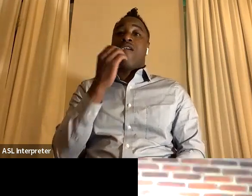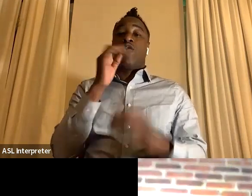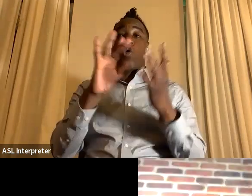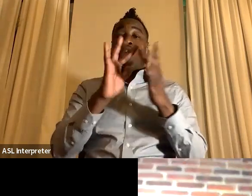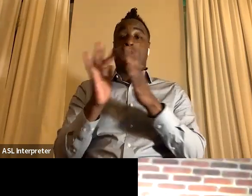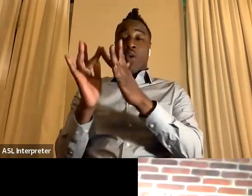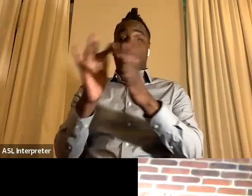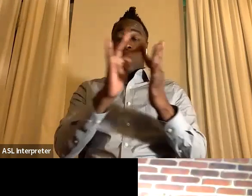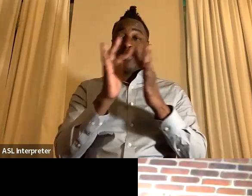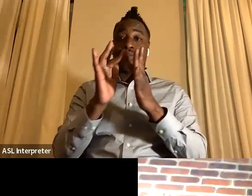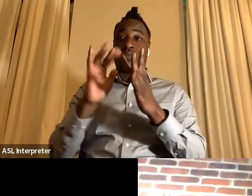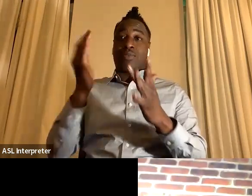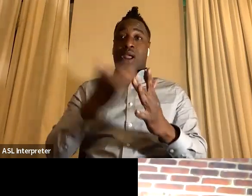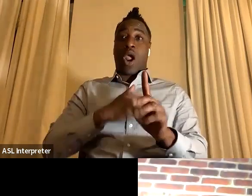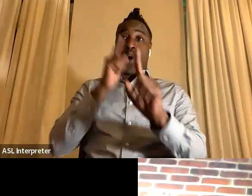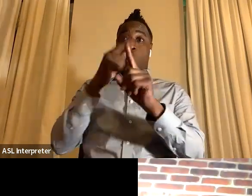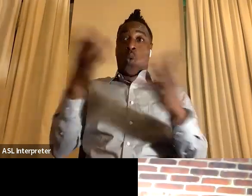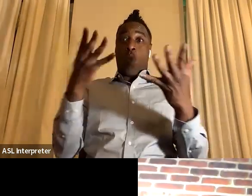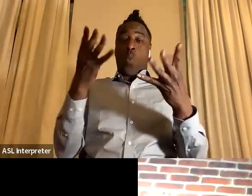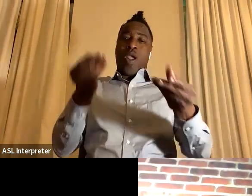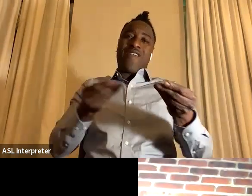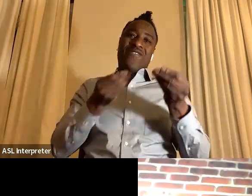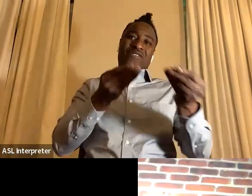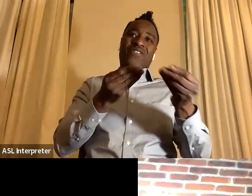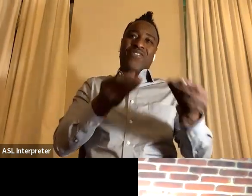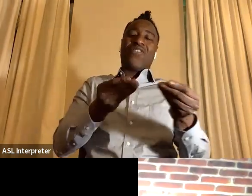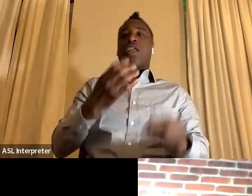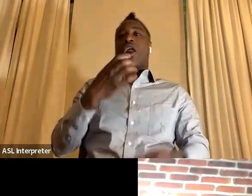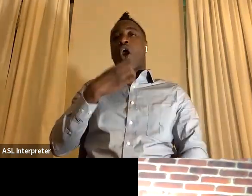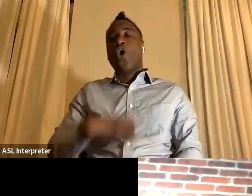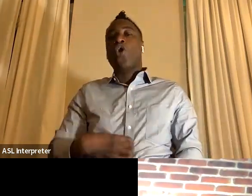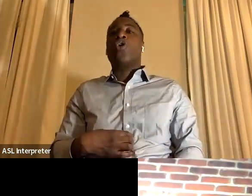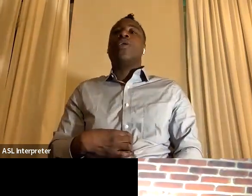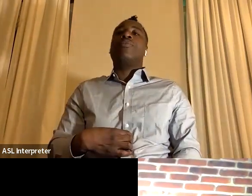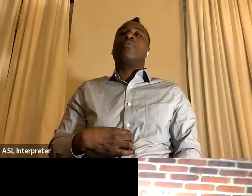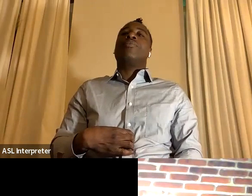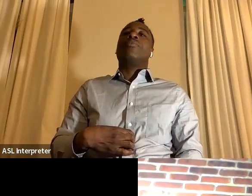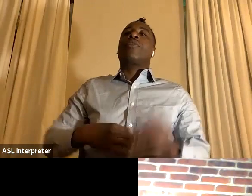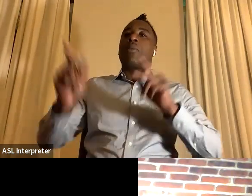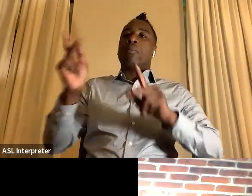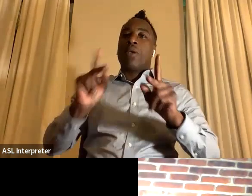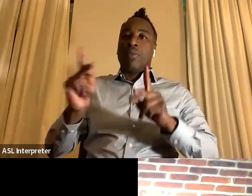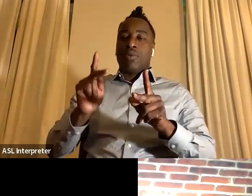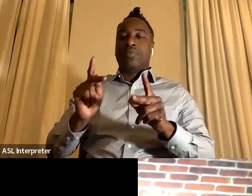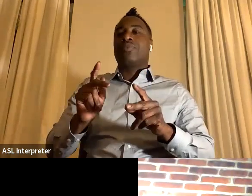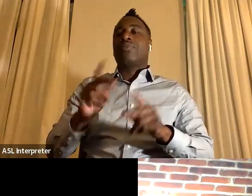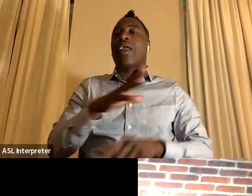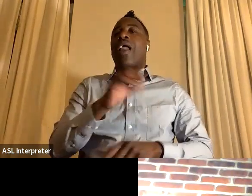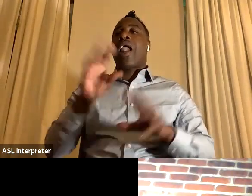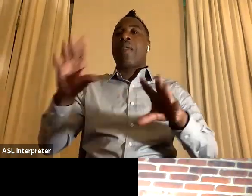Our mission is to feed hungry people and to provide services